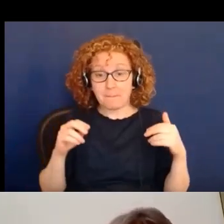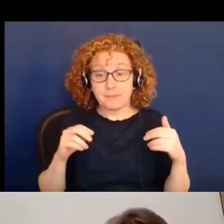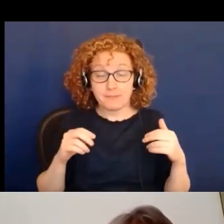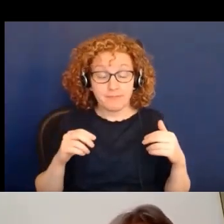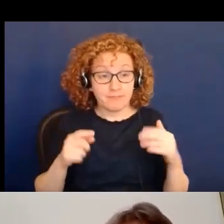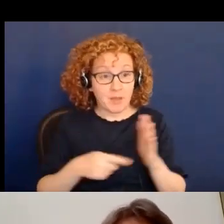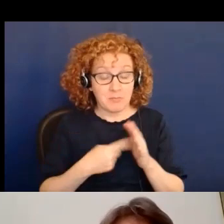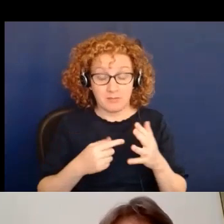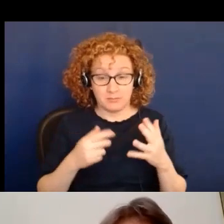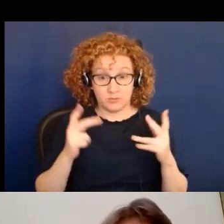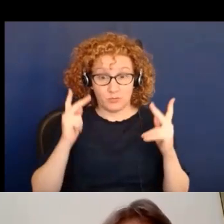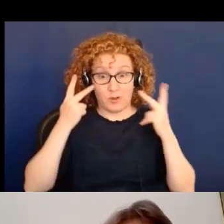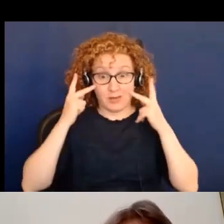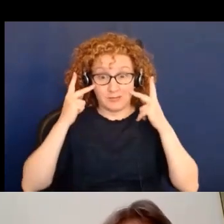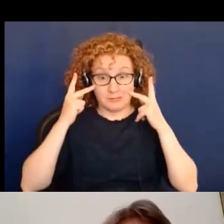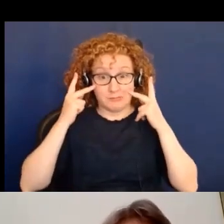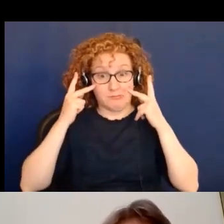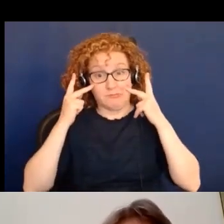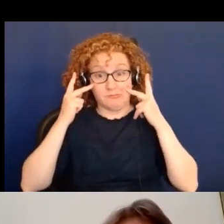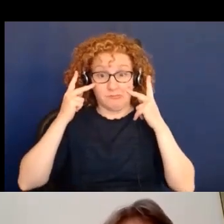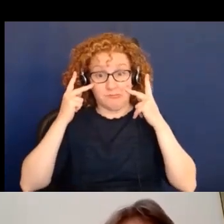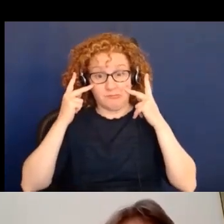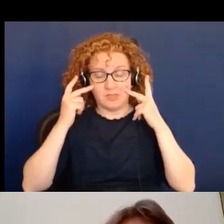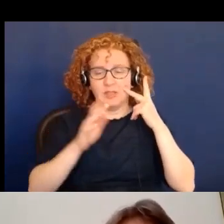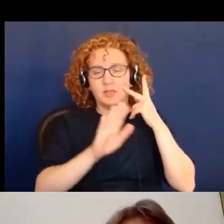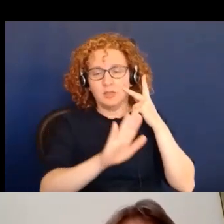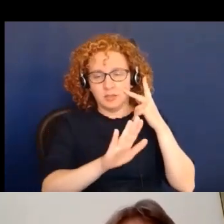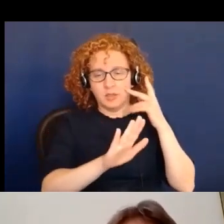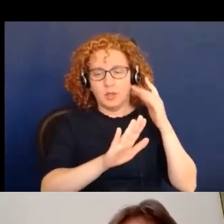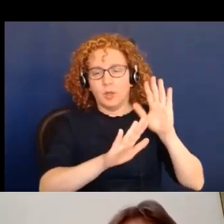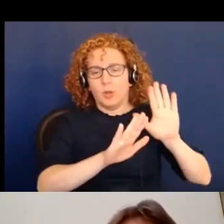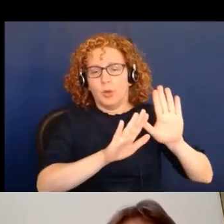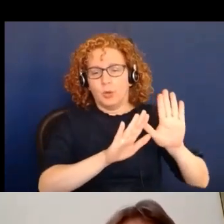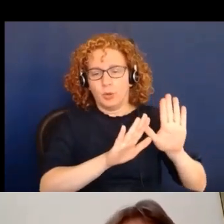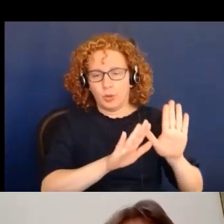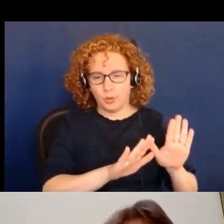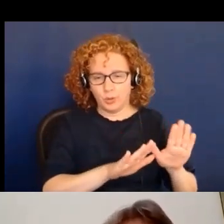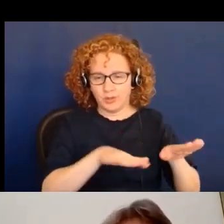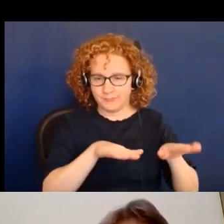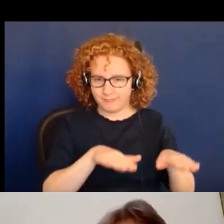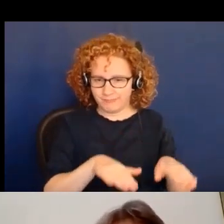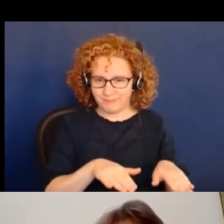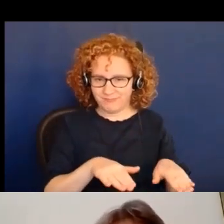we may need to just kind of step back a bit and and remember that we're all dealing with things